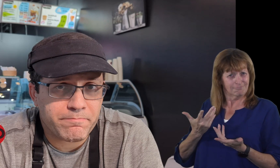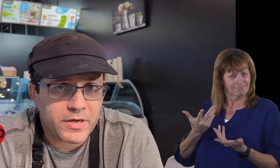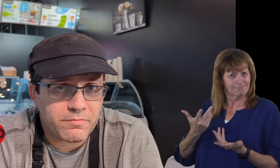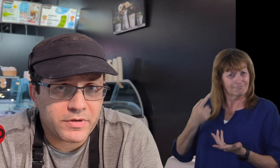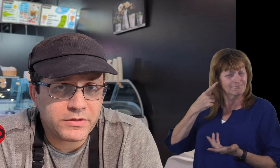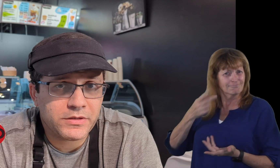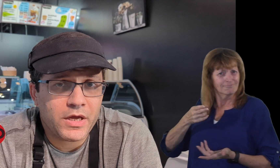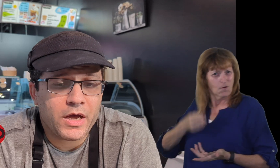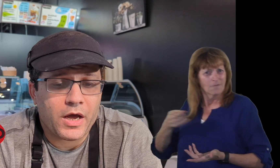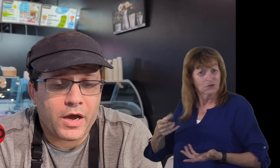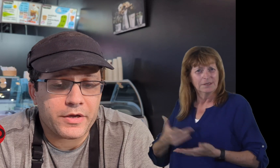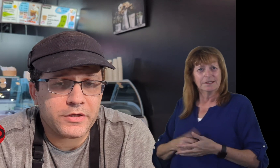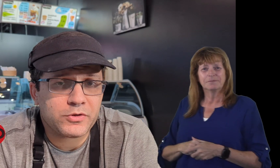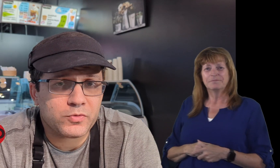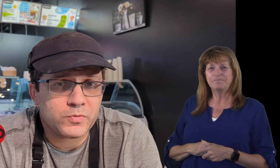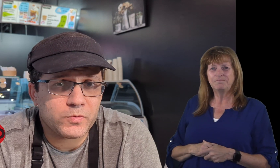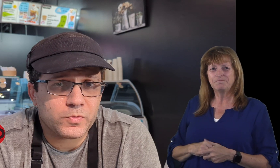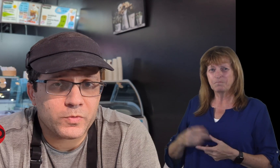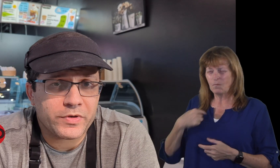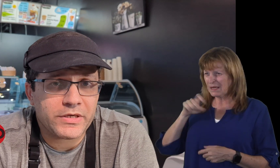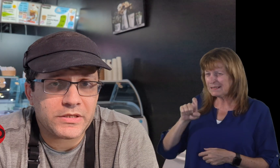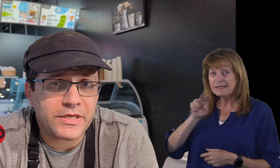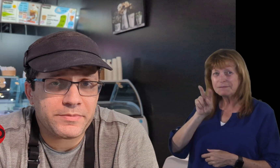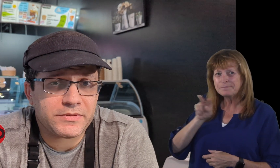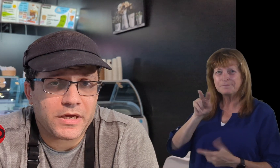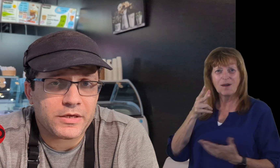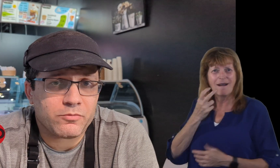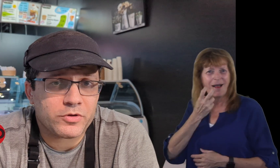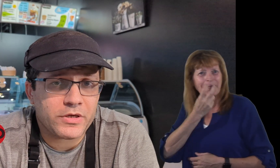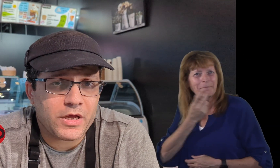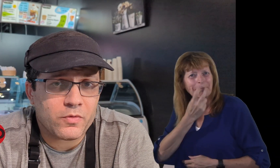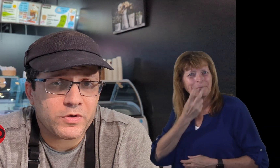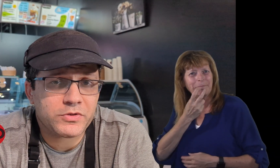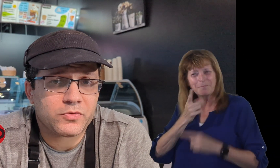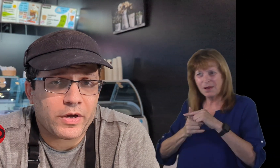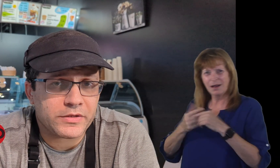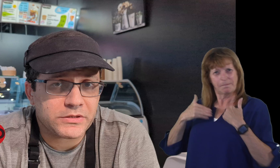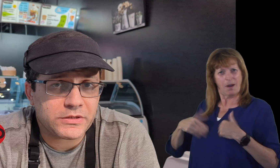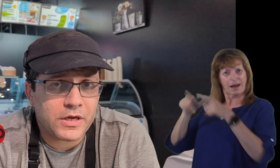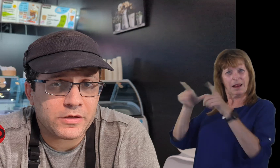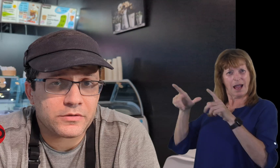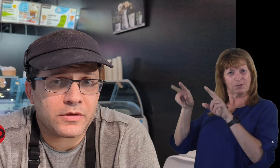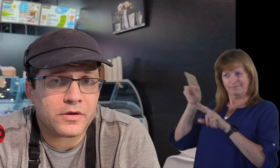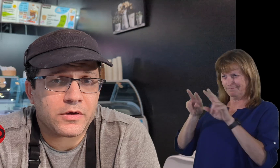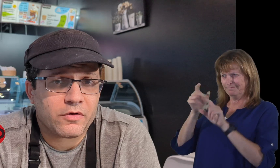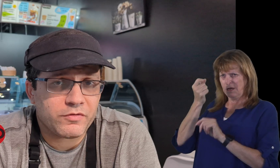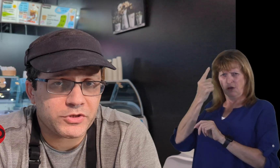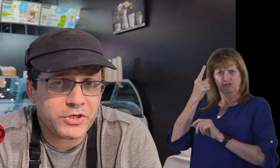to my hearing impairment. I need to read lips and body language to